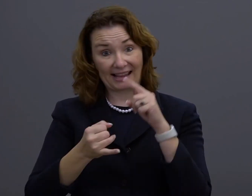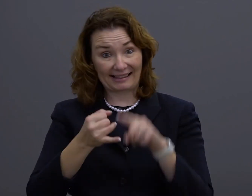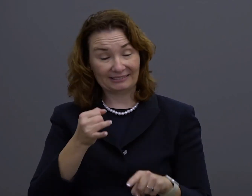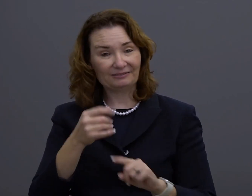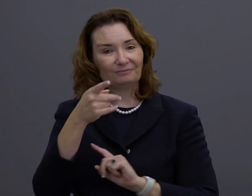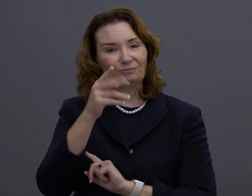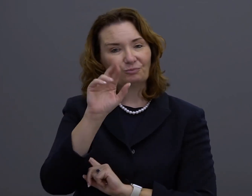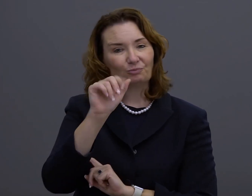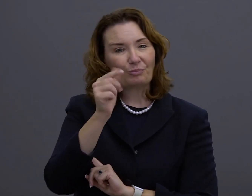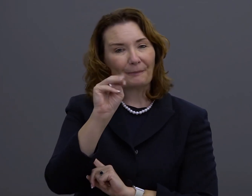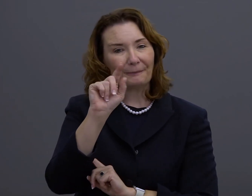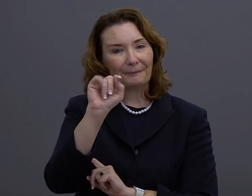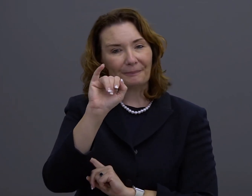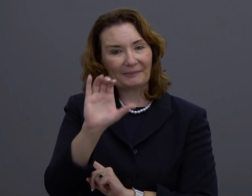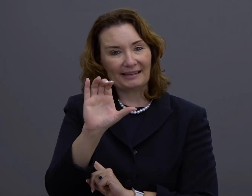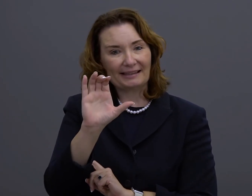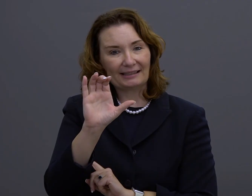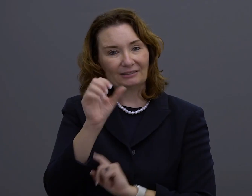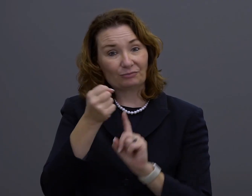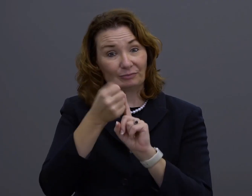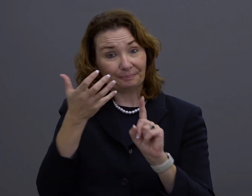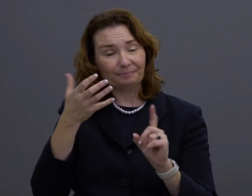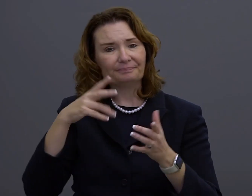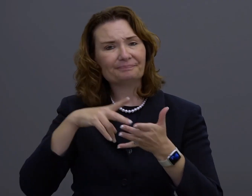The last theme identified is pragmatic enrichment